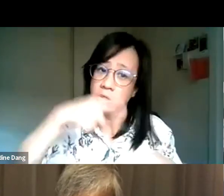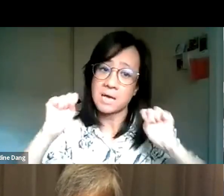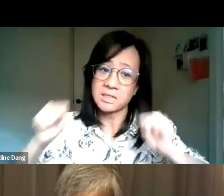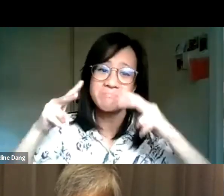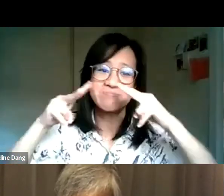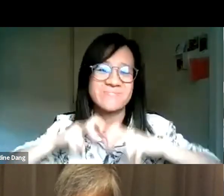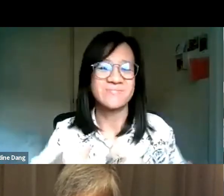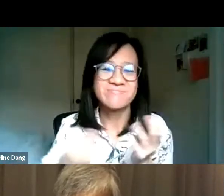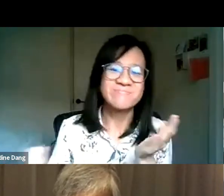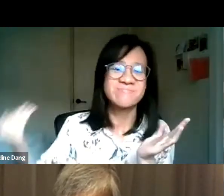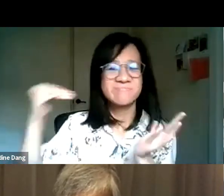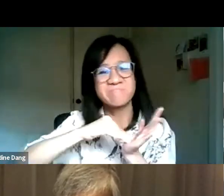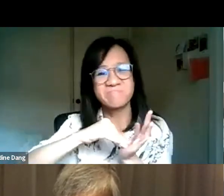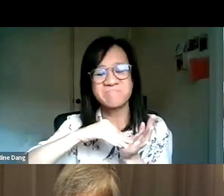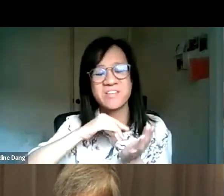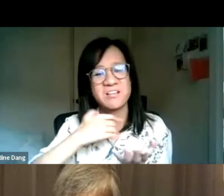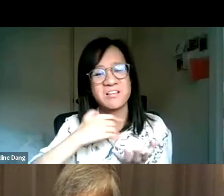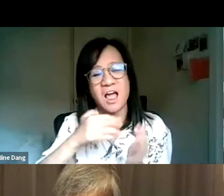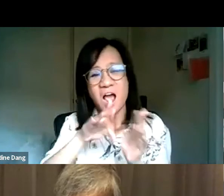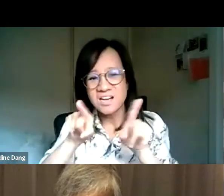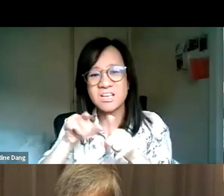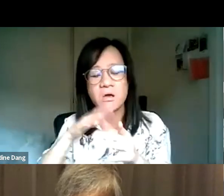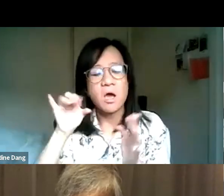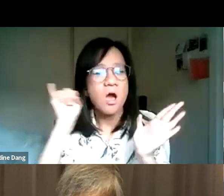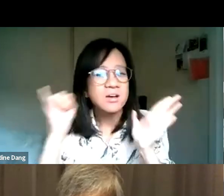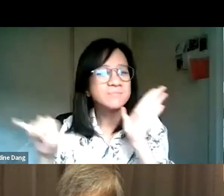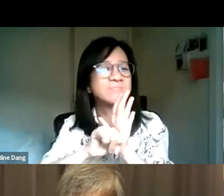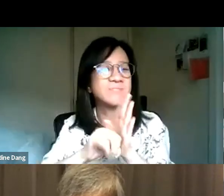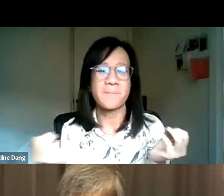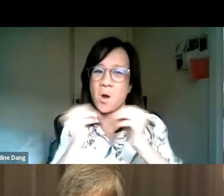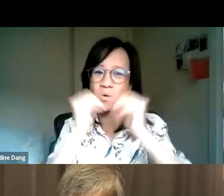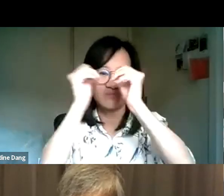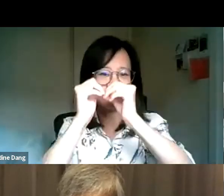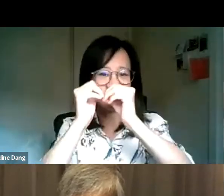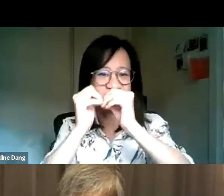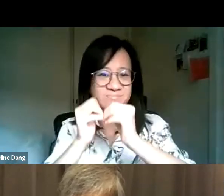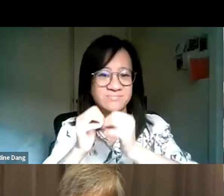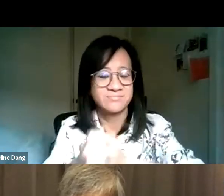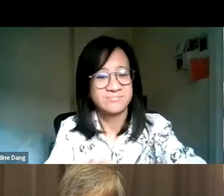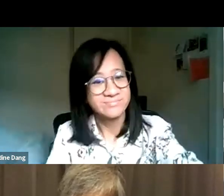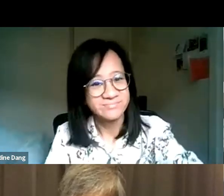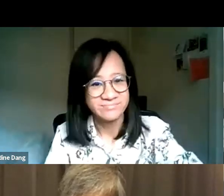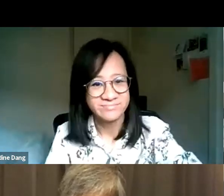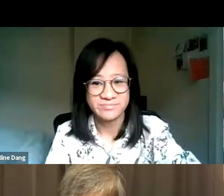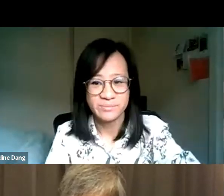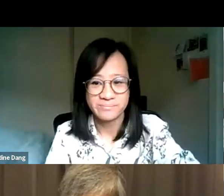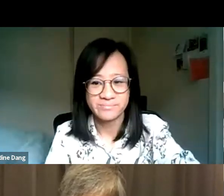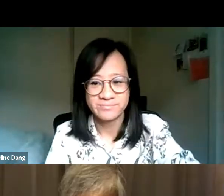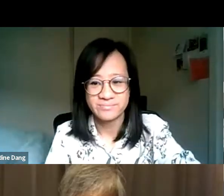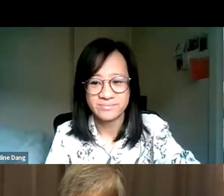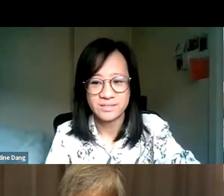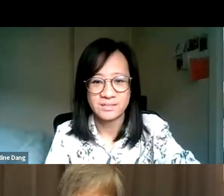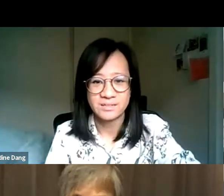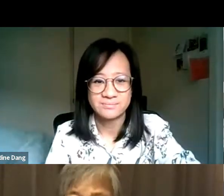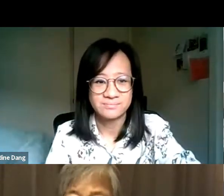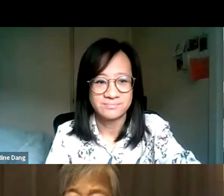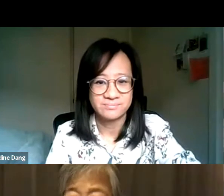I had been to Asia and I was willing to go through and feel more confident about the